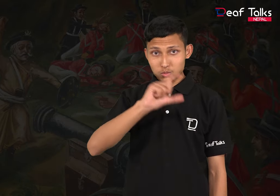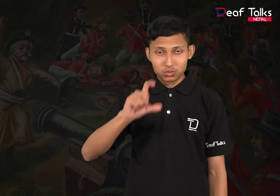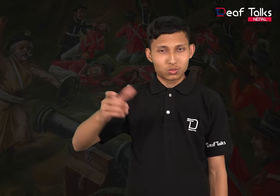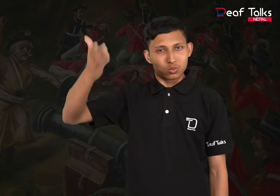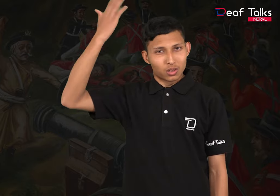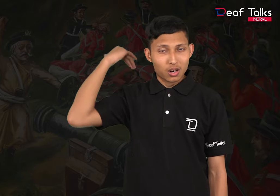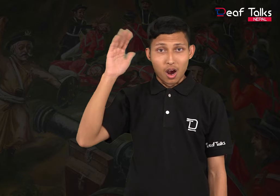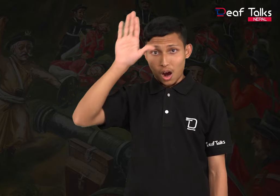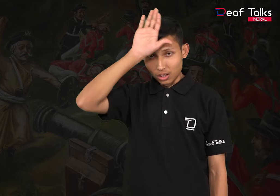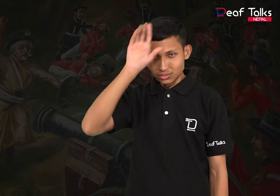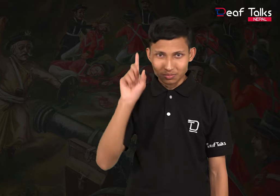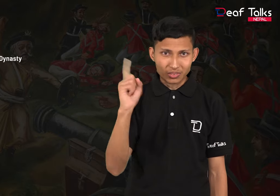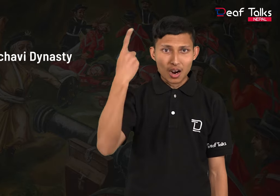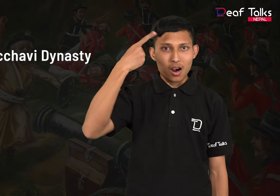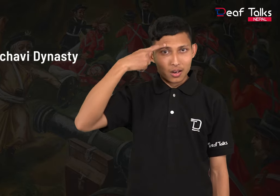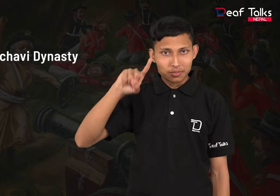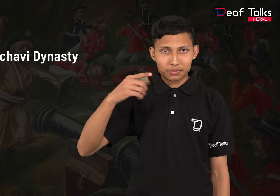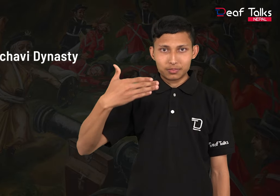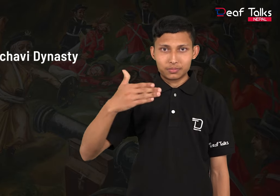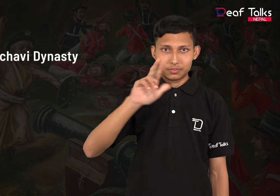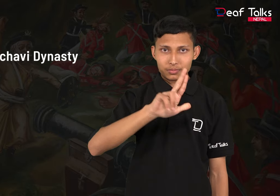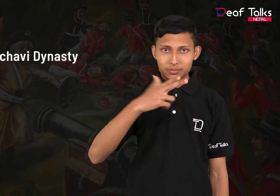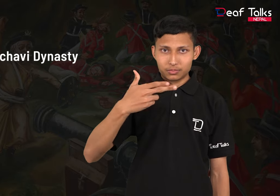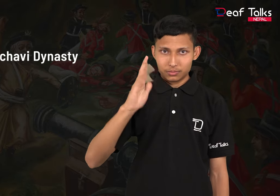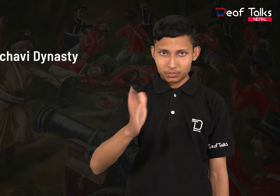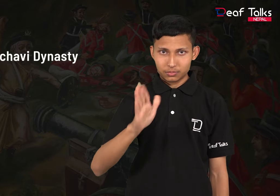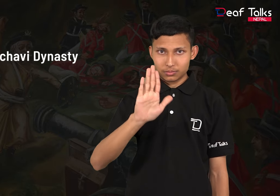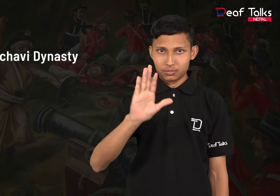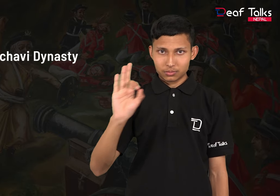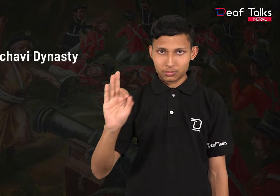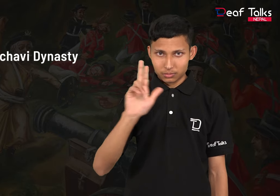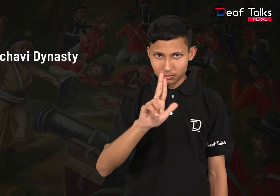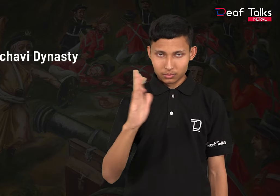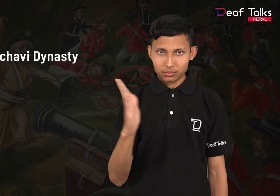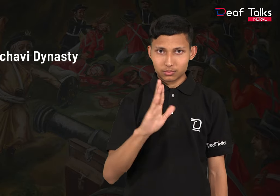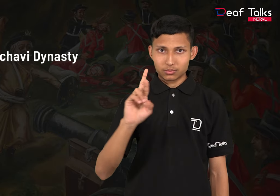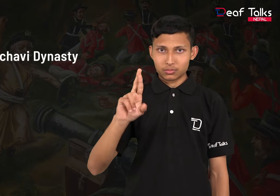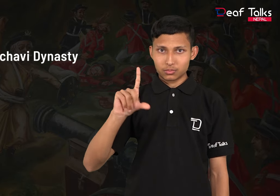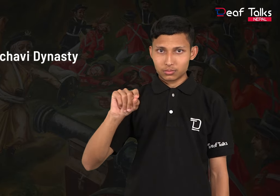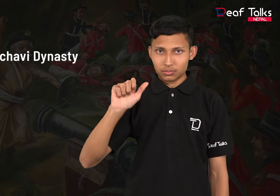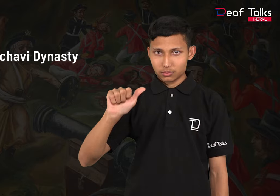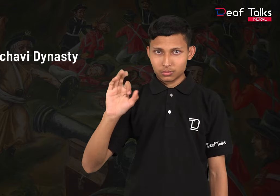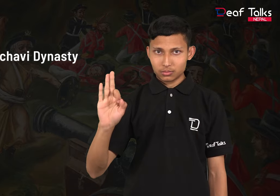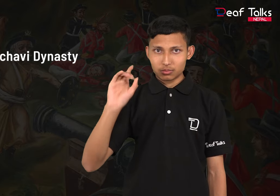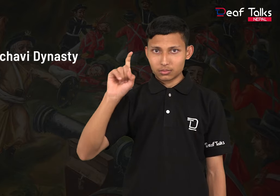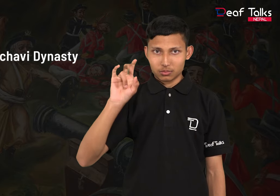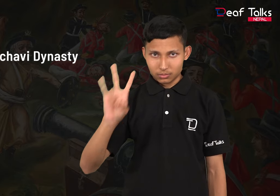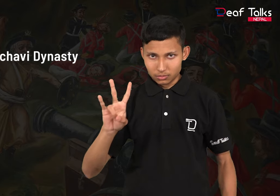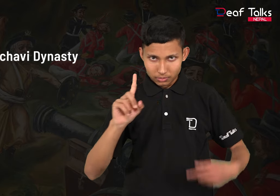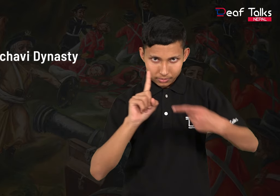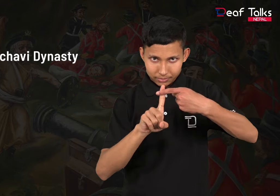Nepal's first king's name registered in history was Licchavi Dynasty.